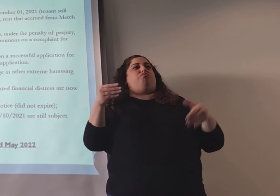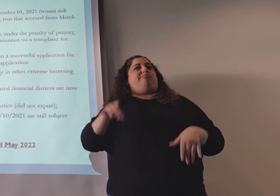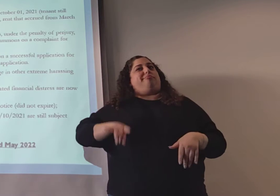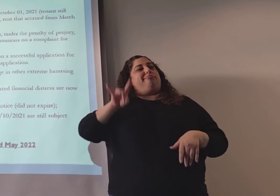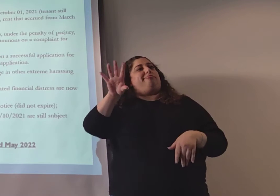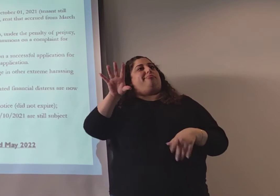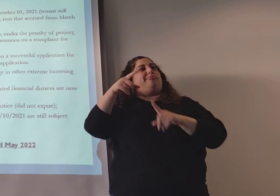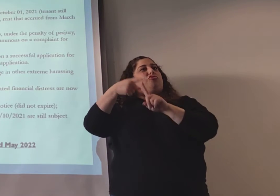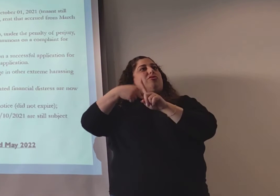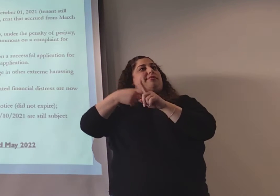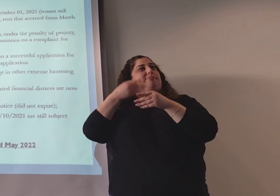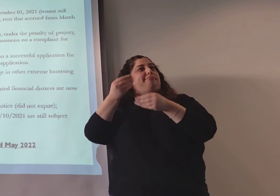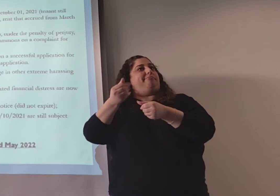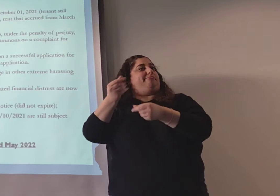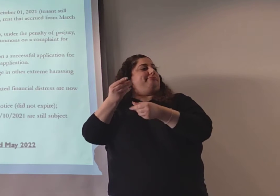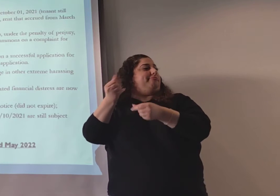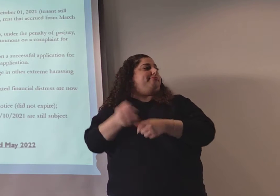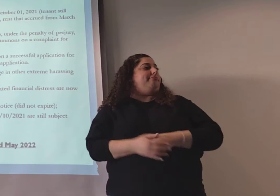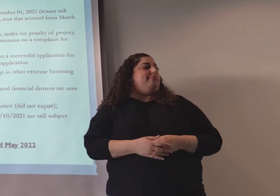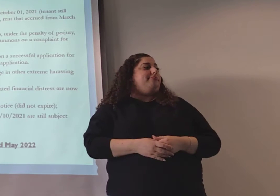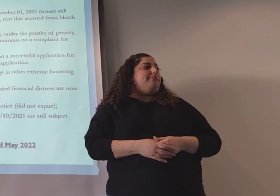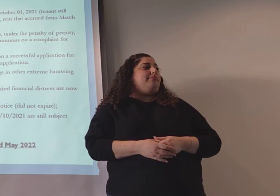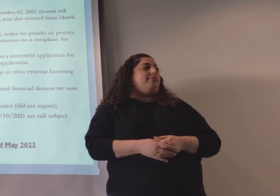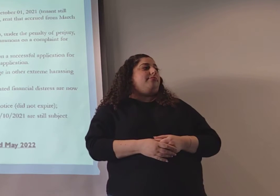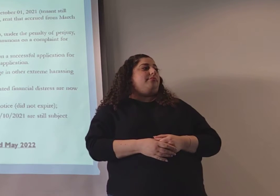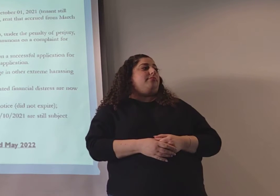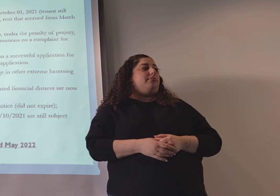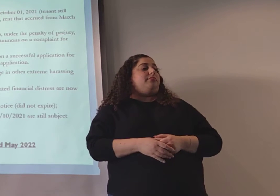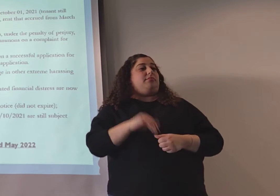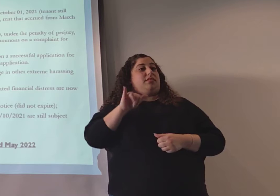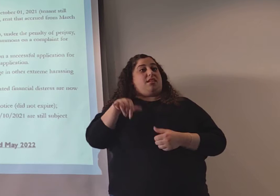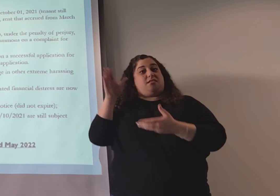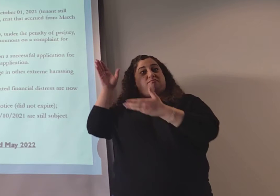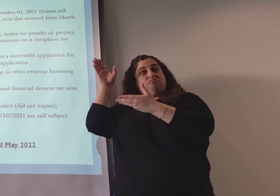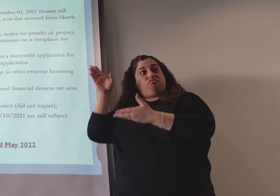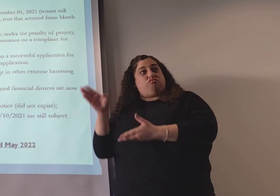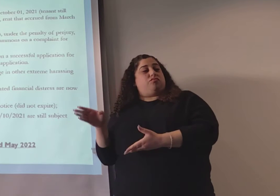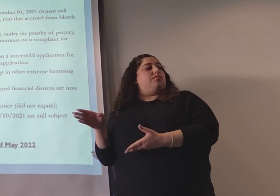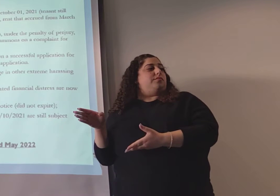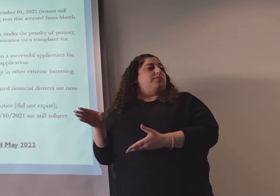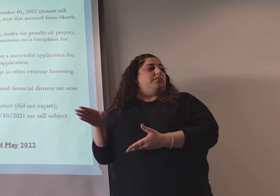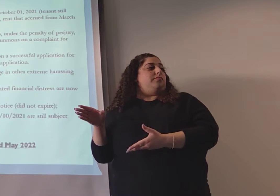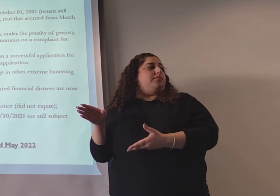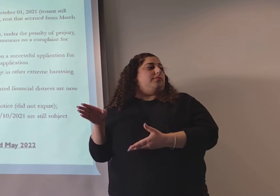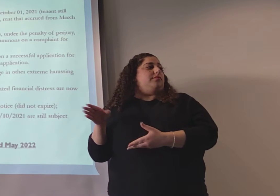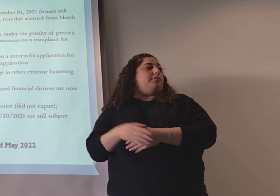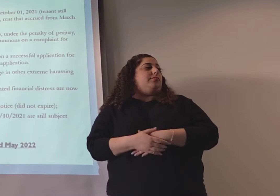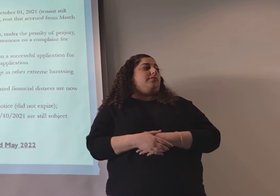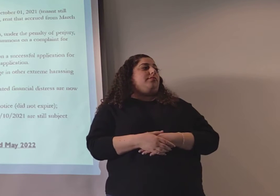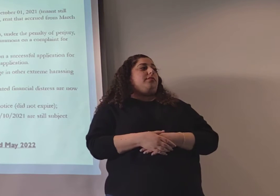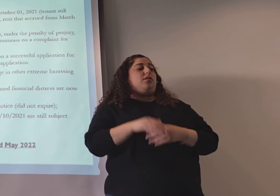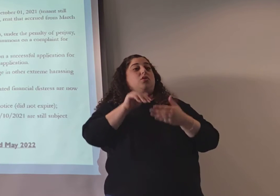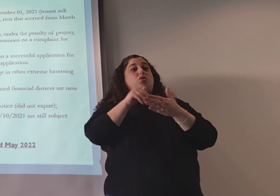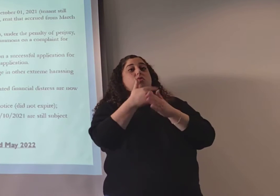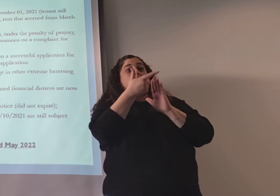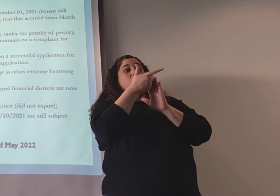So, this is a list of some of the things that have stayed from the laws, but generally there